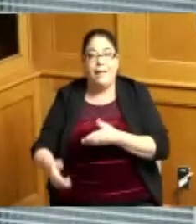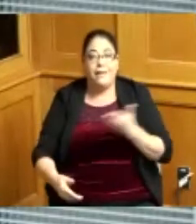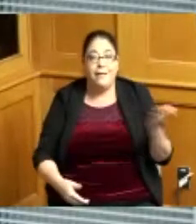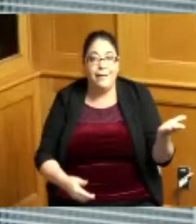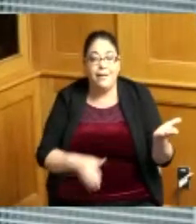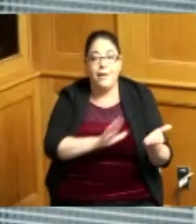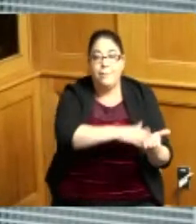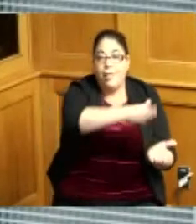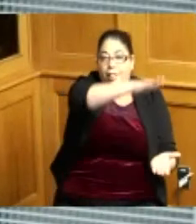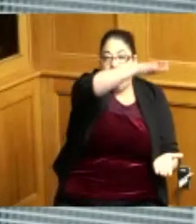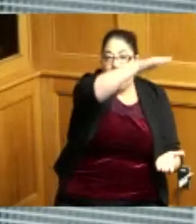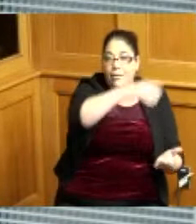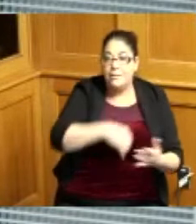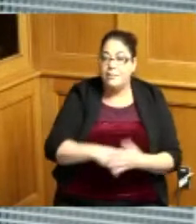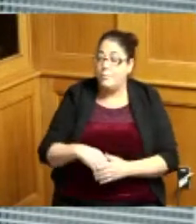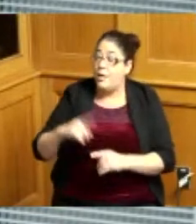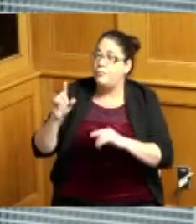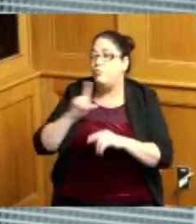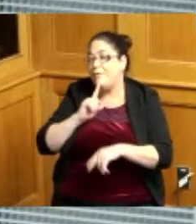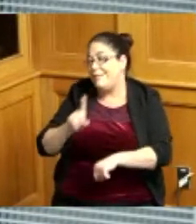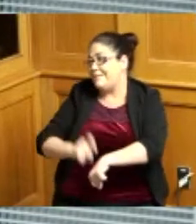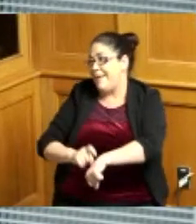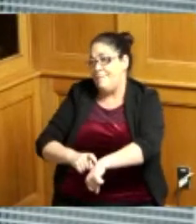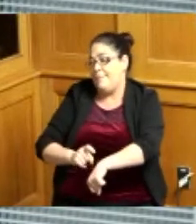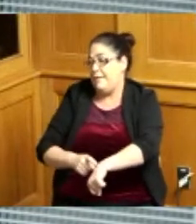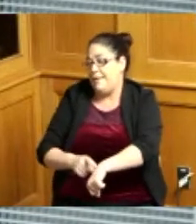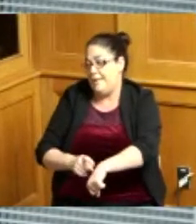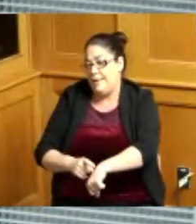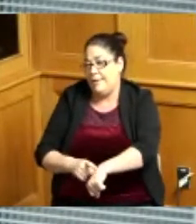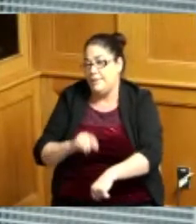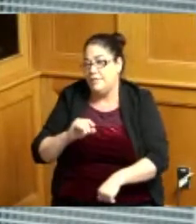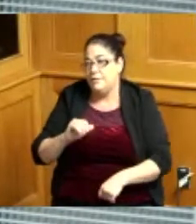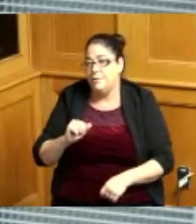trying to get an idea based on what's in the pipeline and what we know we've gotten so far